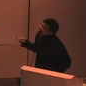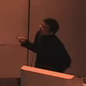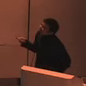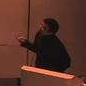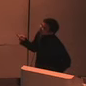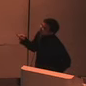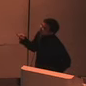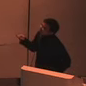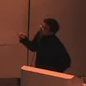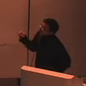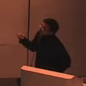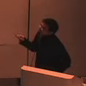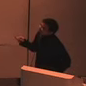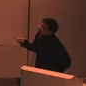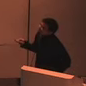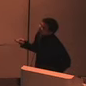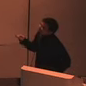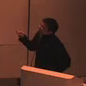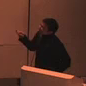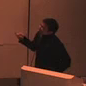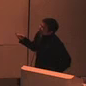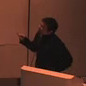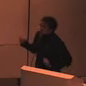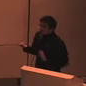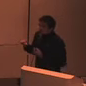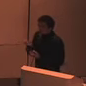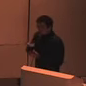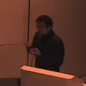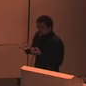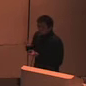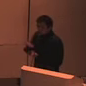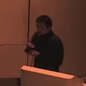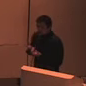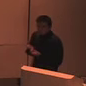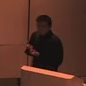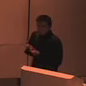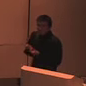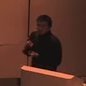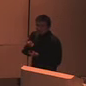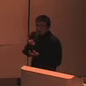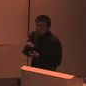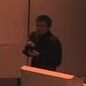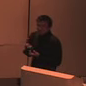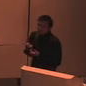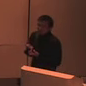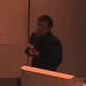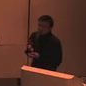So we put the glass. So the rules to create a space is the same.